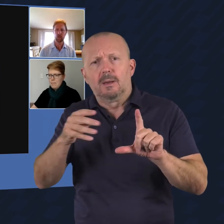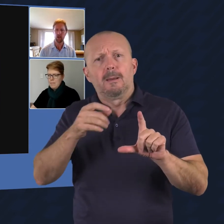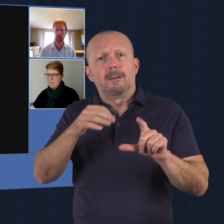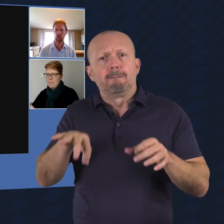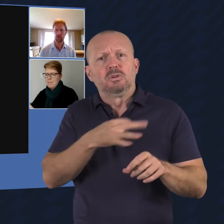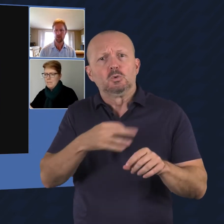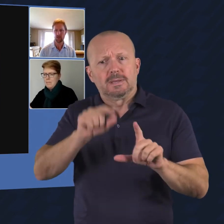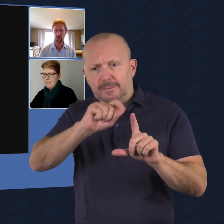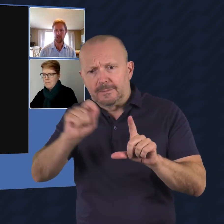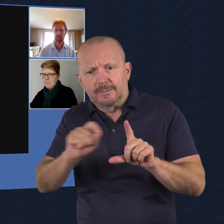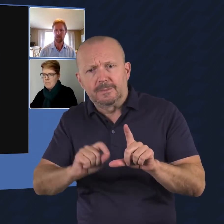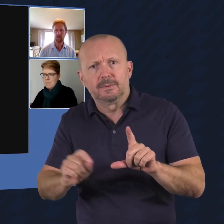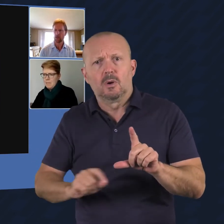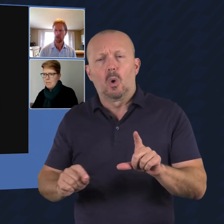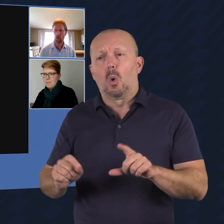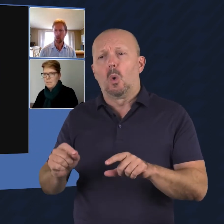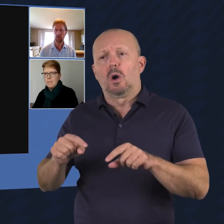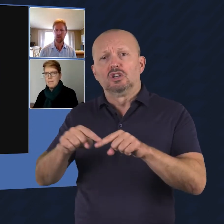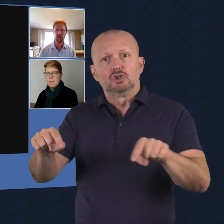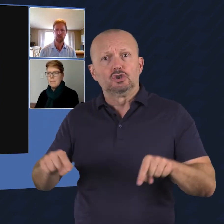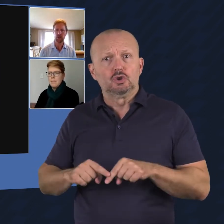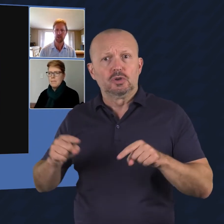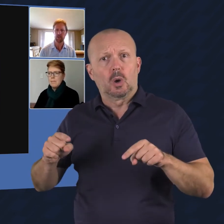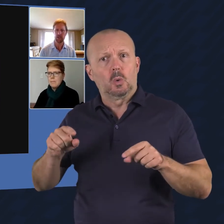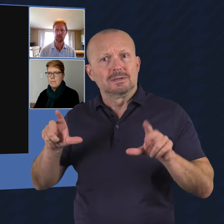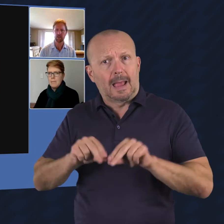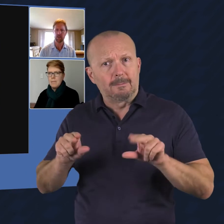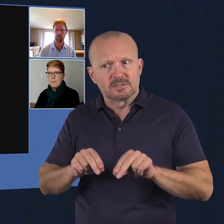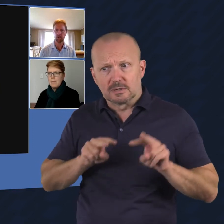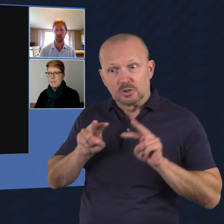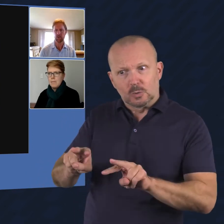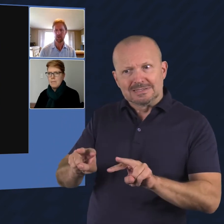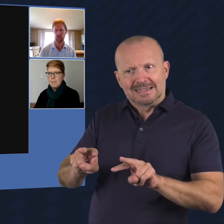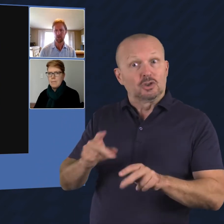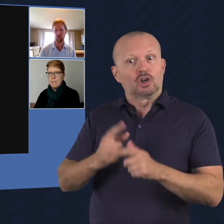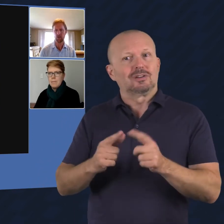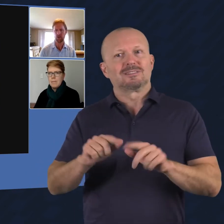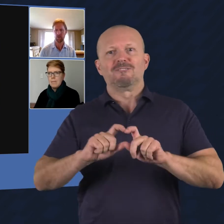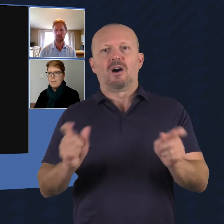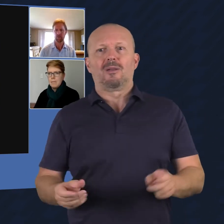live recordings, studio tapes, all of which help trace the genesis and progress of a musical work.